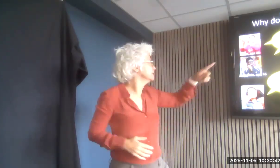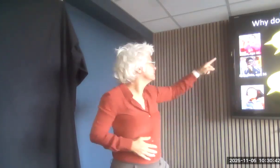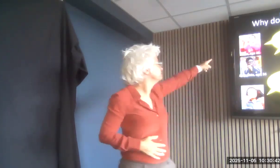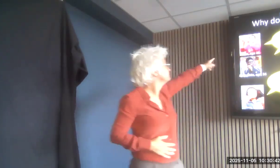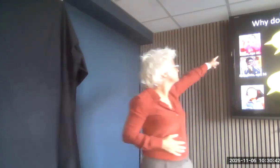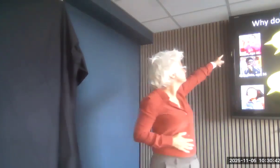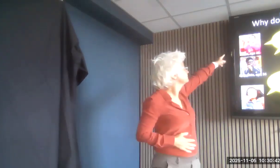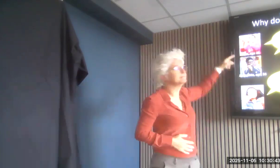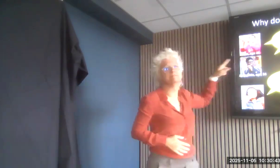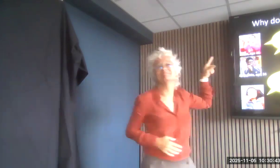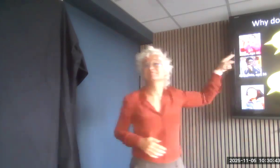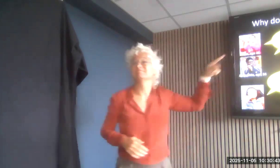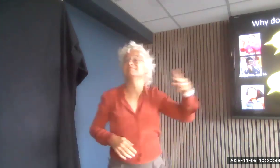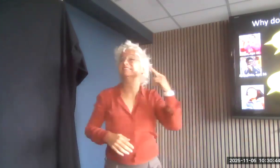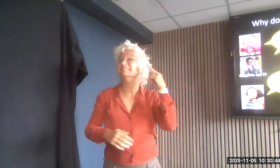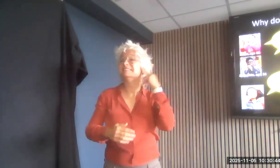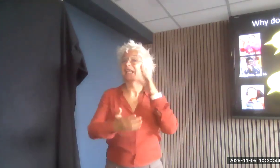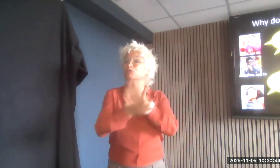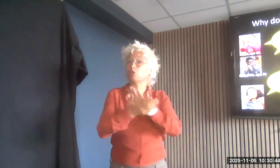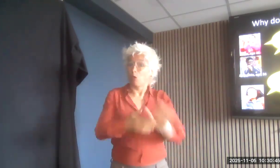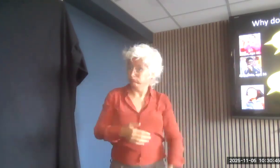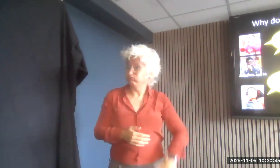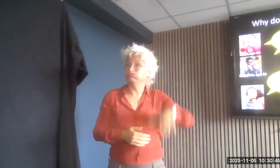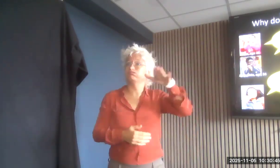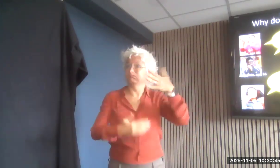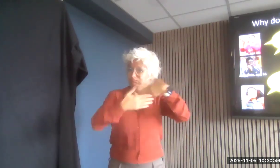And the first lady here in the pink top.